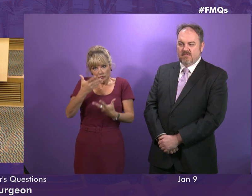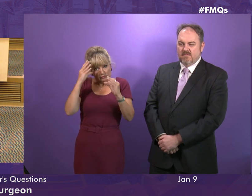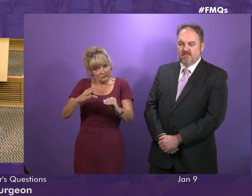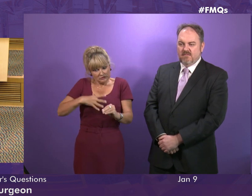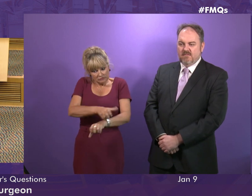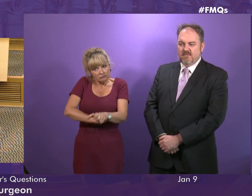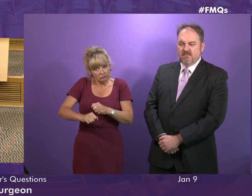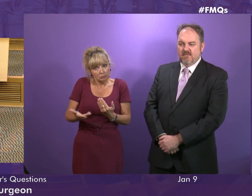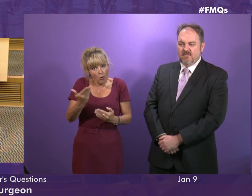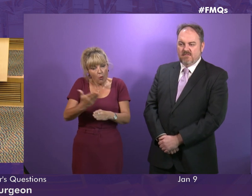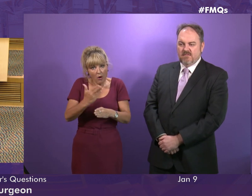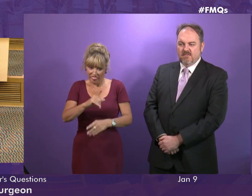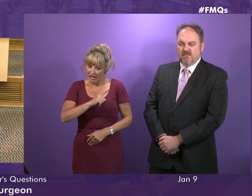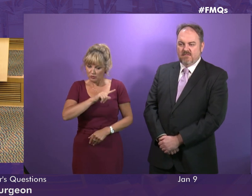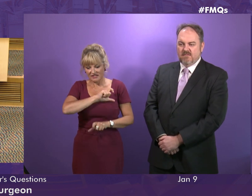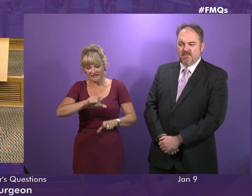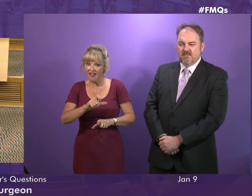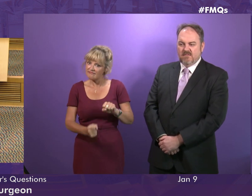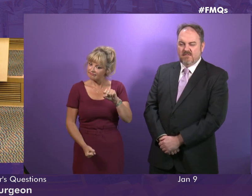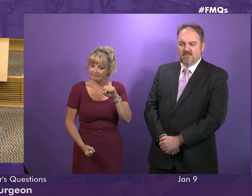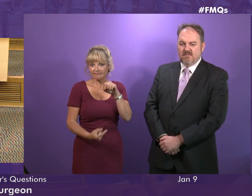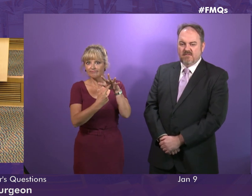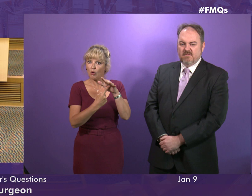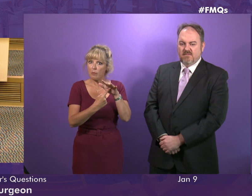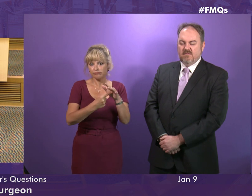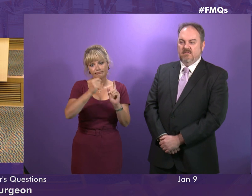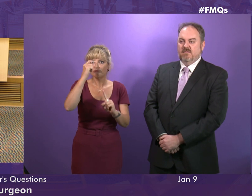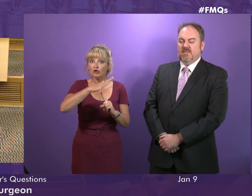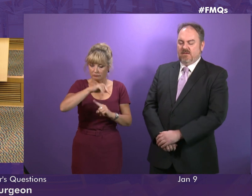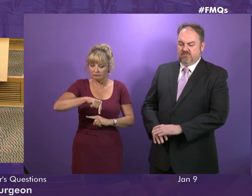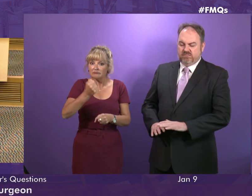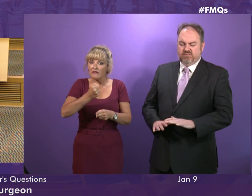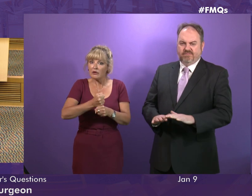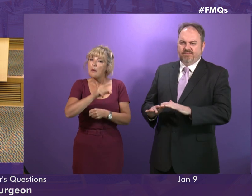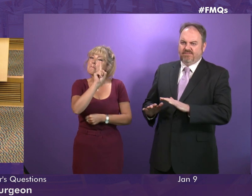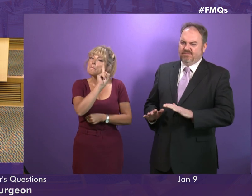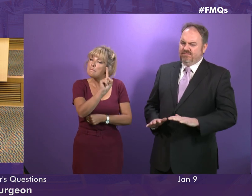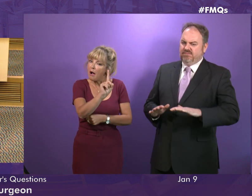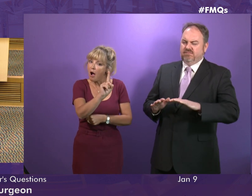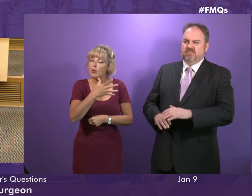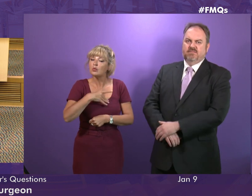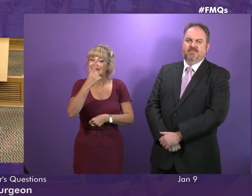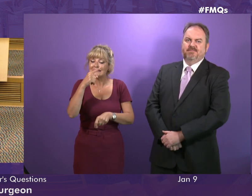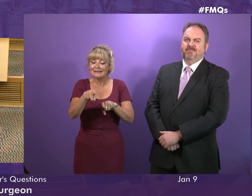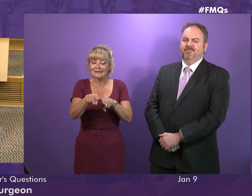which is why it remains this Government’s top priority. However, attainment is increasing.